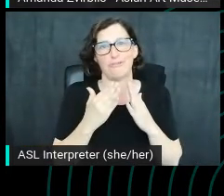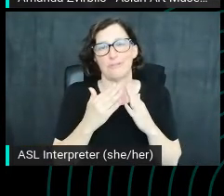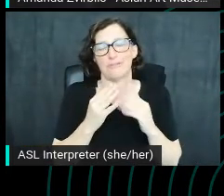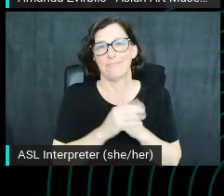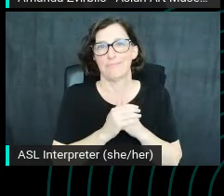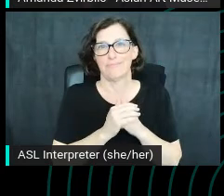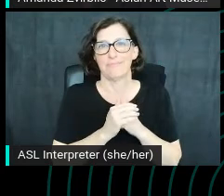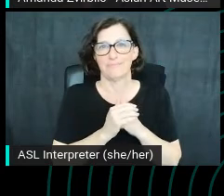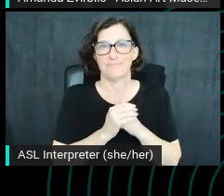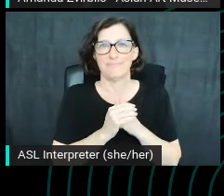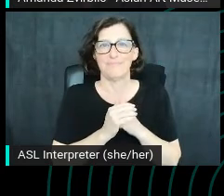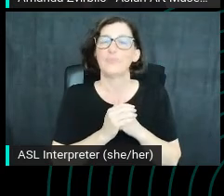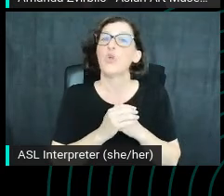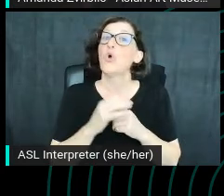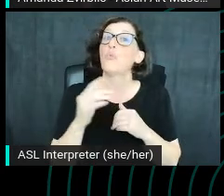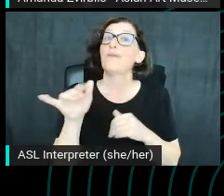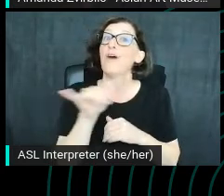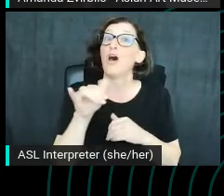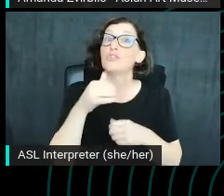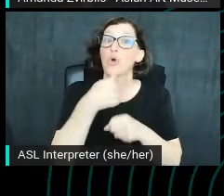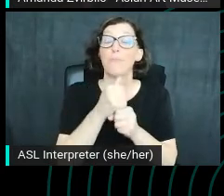We'e also created interviews with the artists